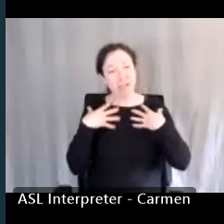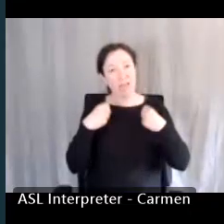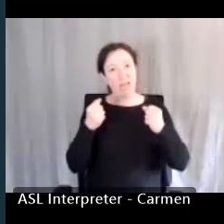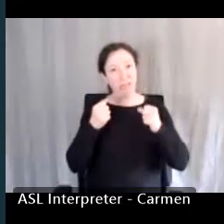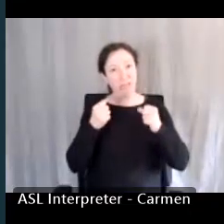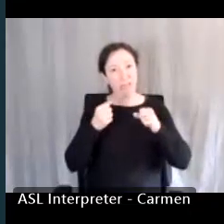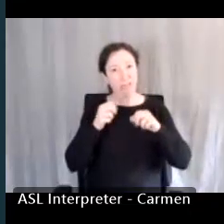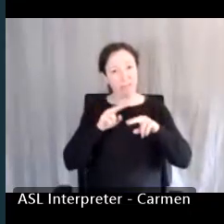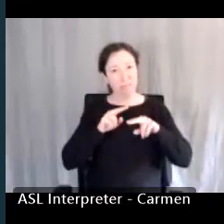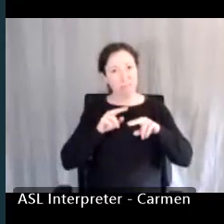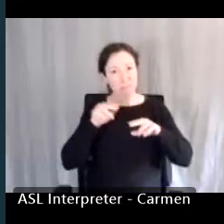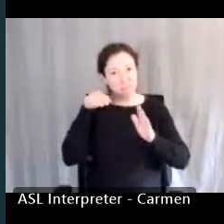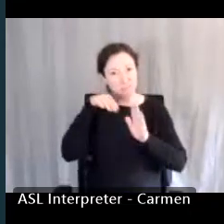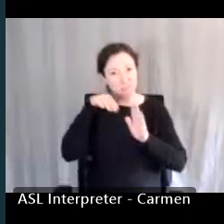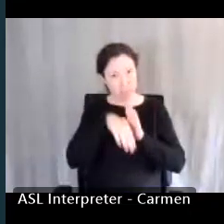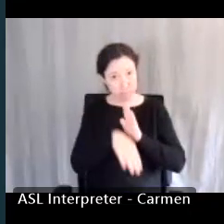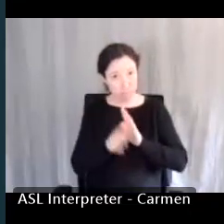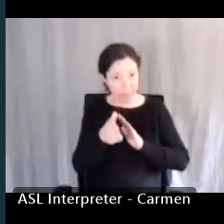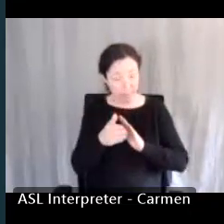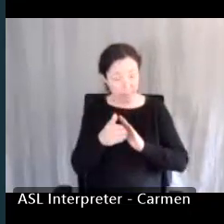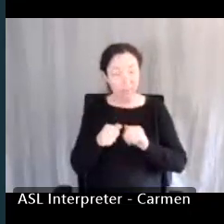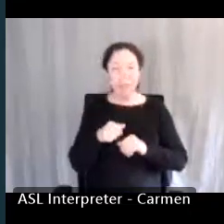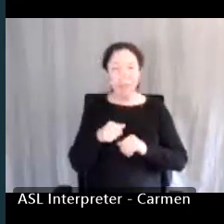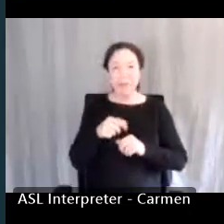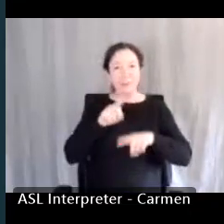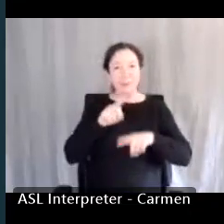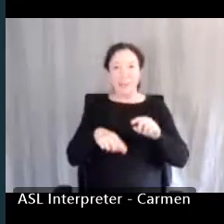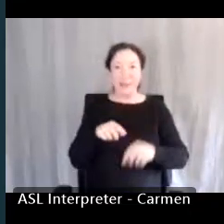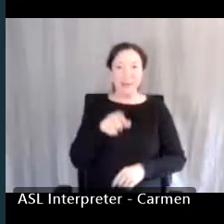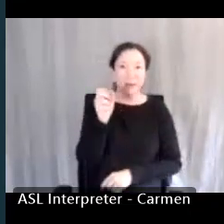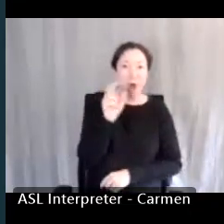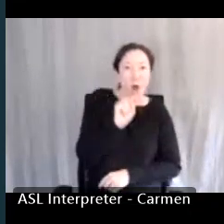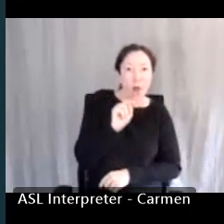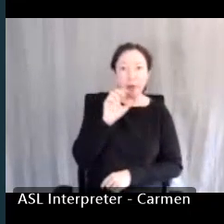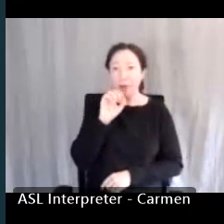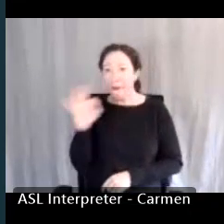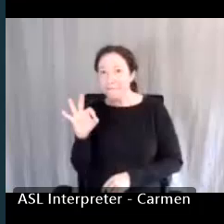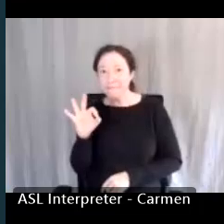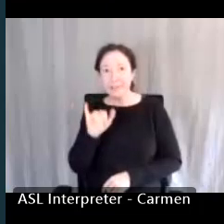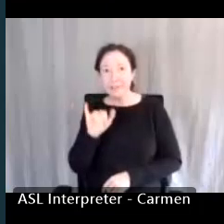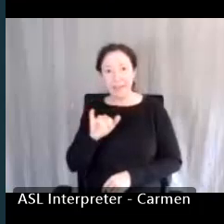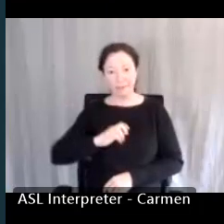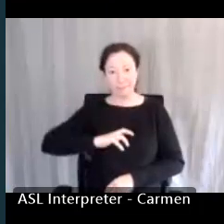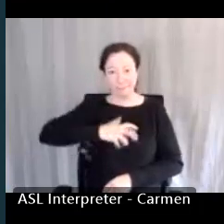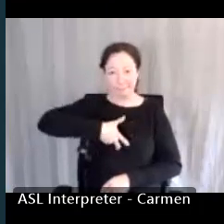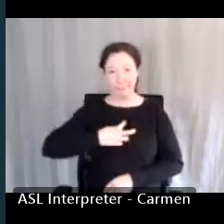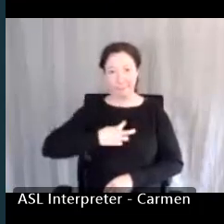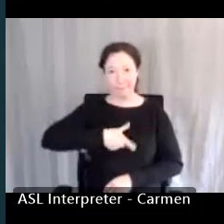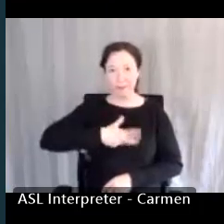it on and turning it off. It's complicated. I mean, it's incredibly complicated. And so we're gonna go over some of the complexities